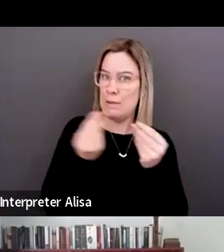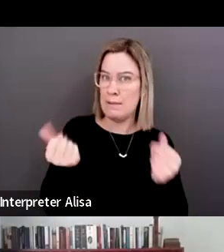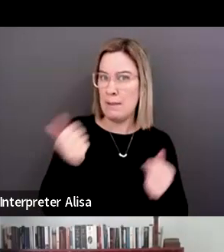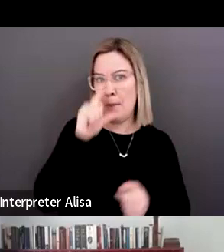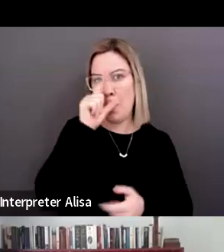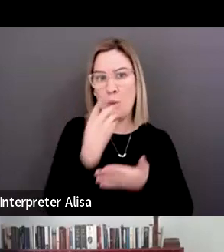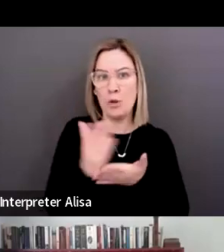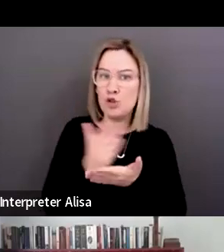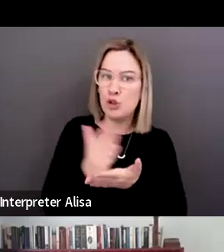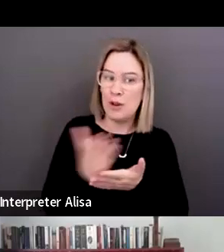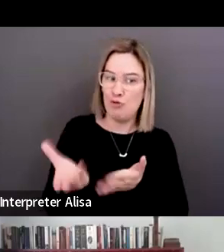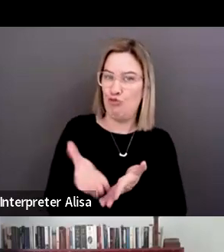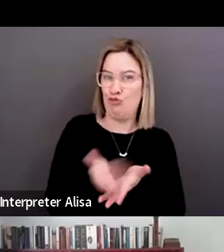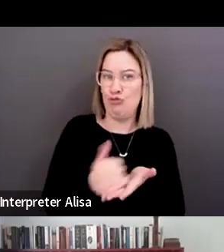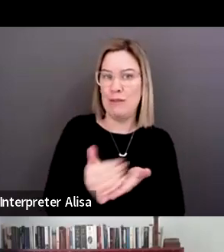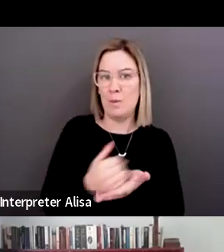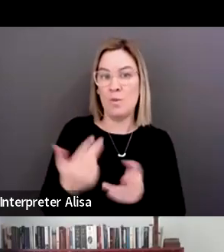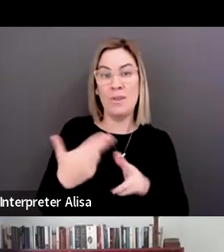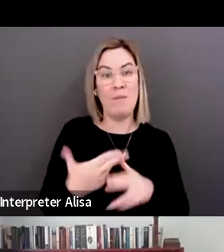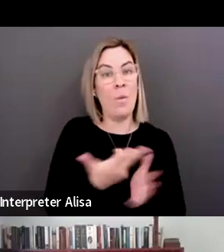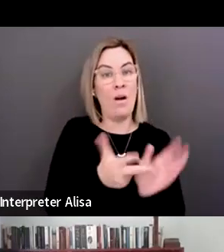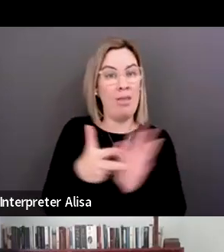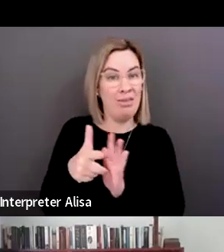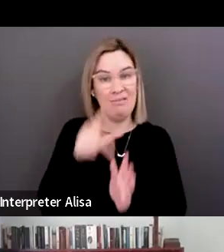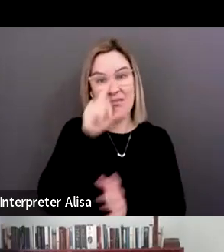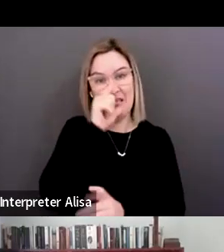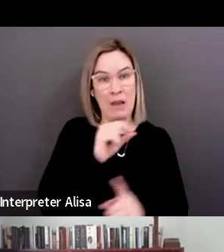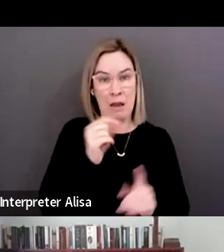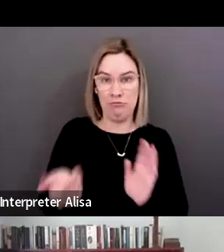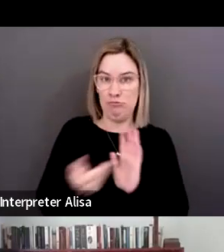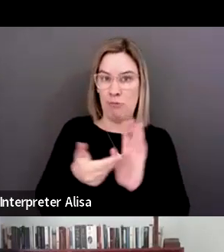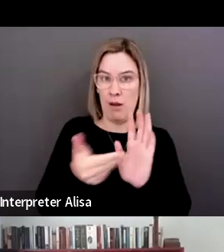anyone can do that. So, it really was an attempt to put that out there, and